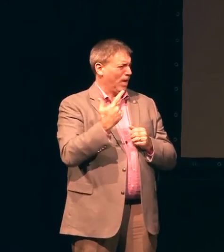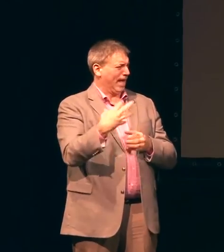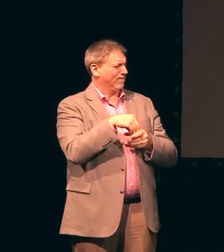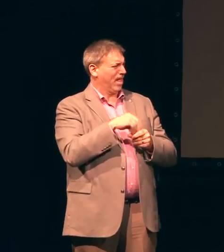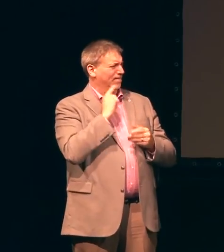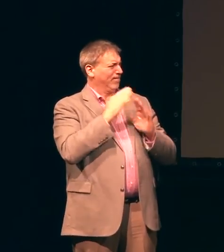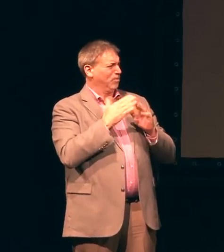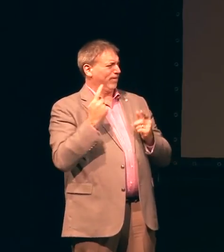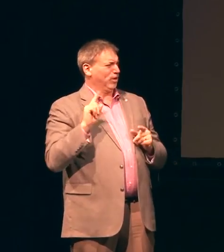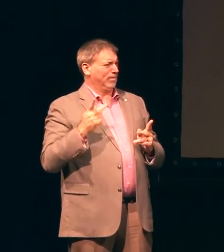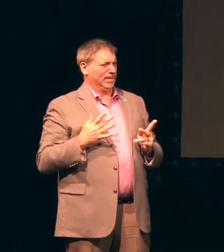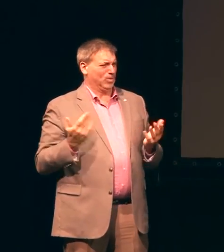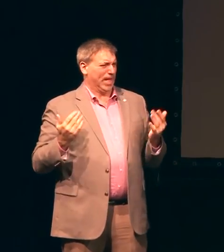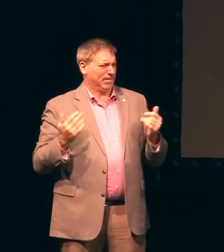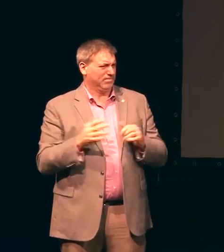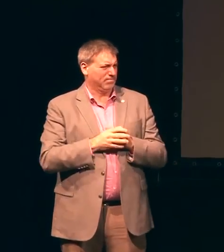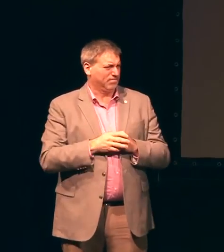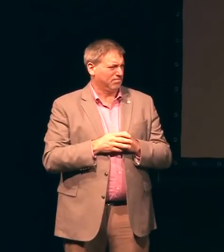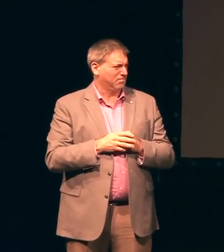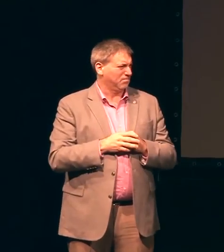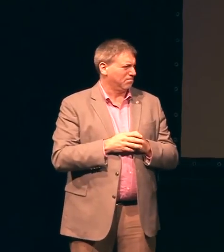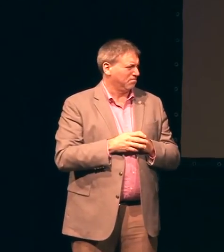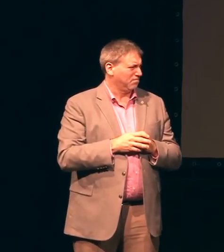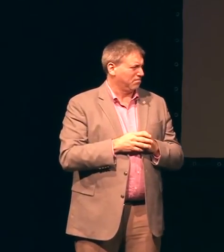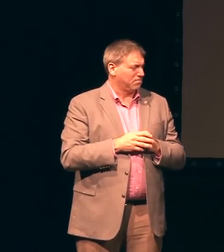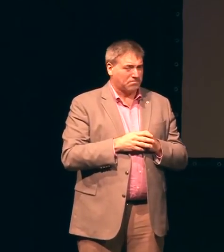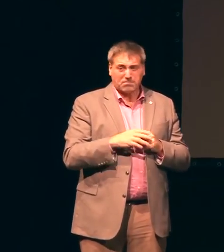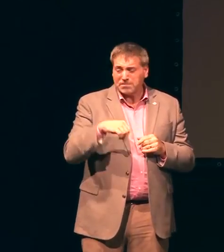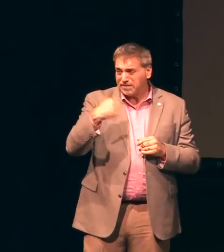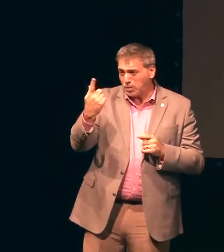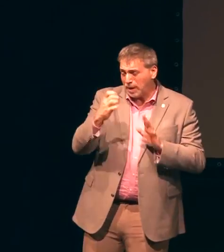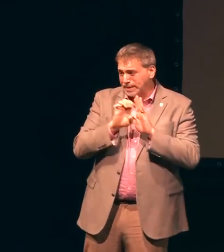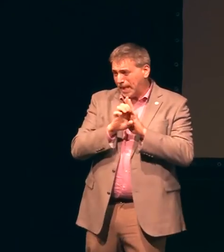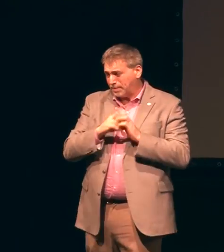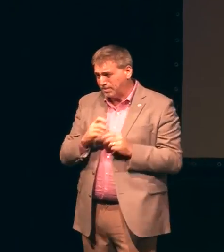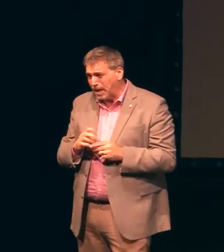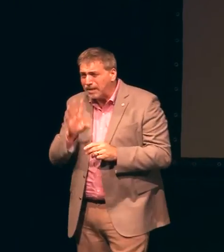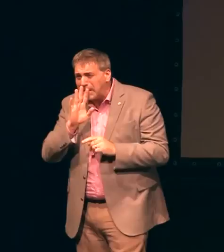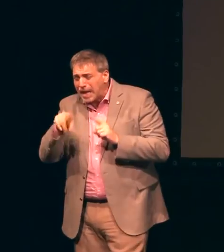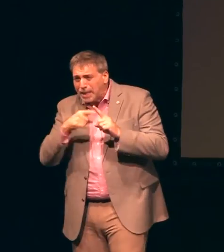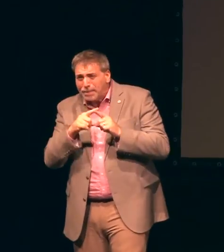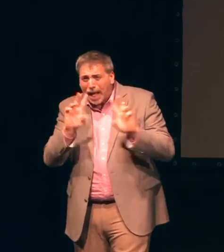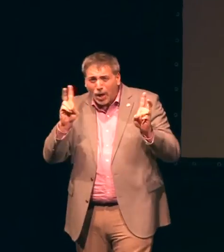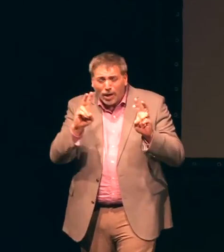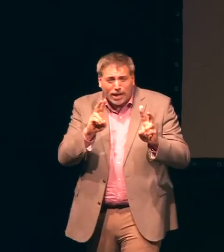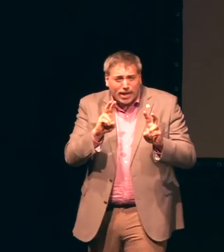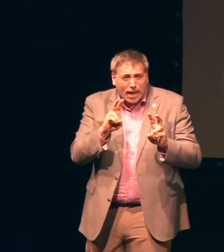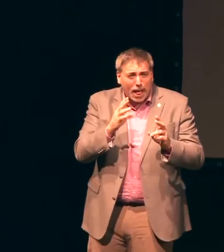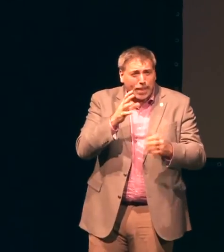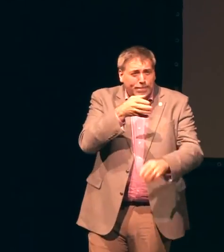have to take accountability, why would you be involved in the community if you don't want to. So talking